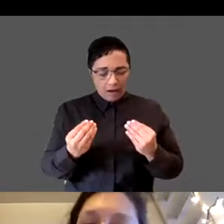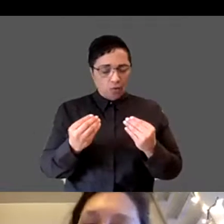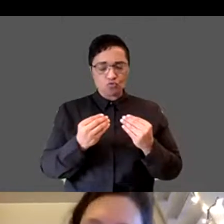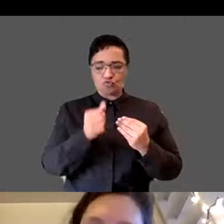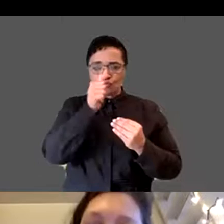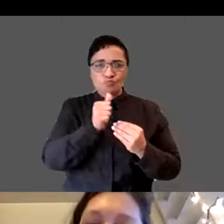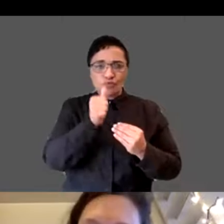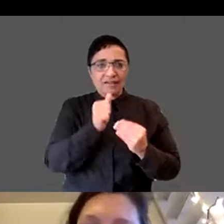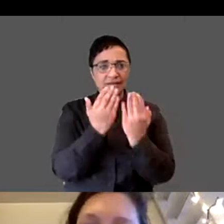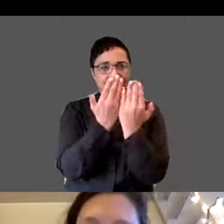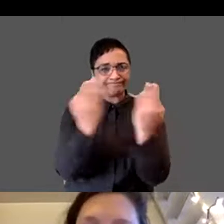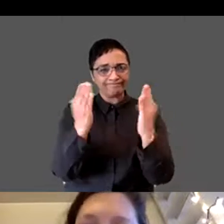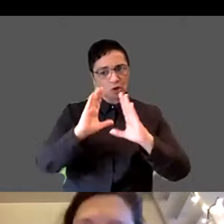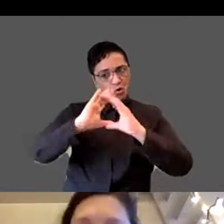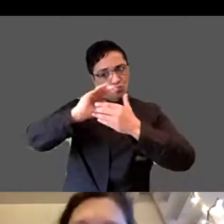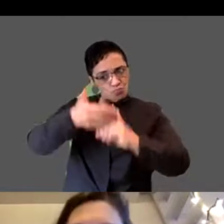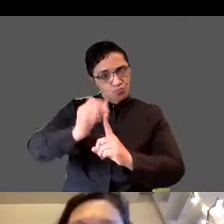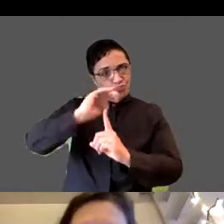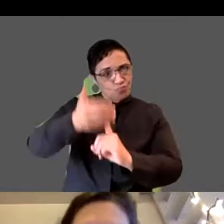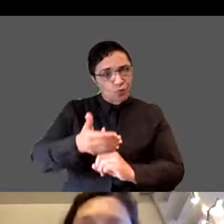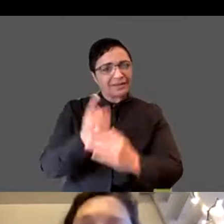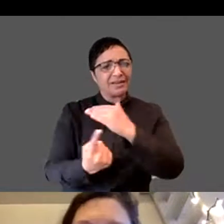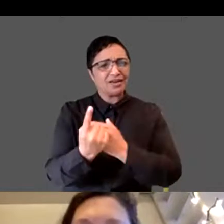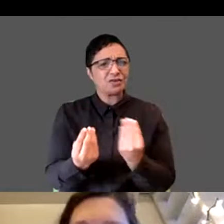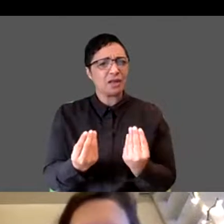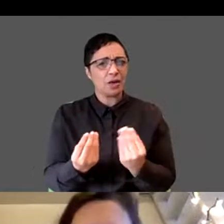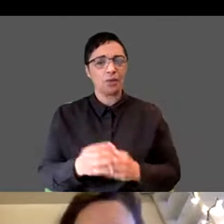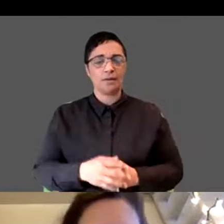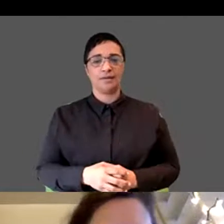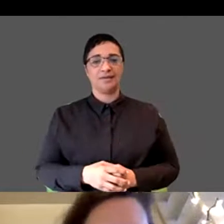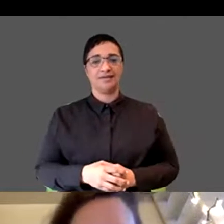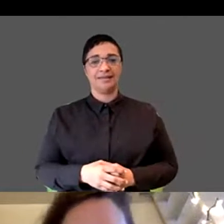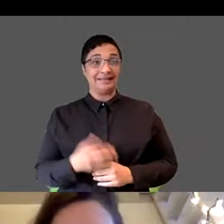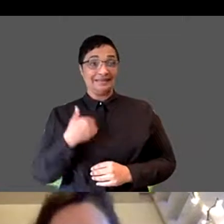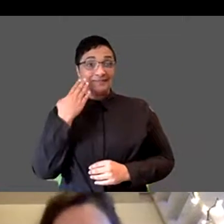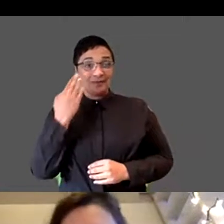Jennifer, I don't know if I am putting you on the spout but I have heard